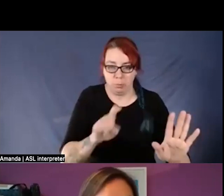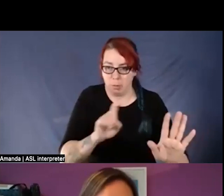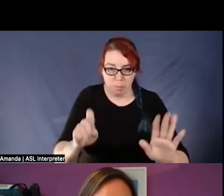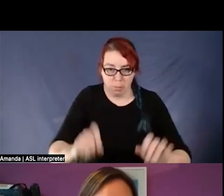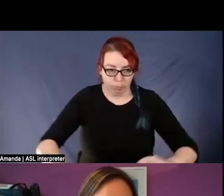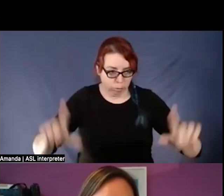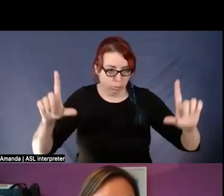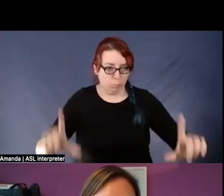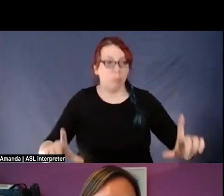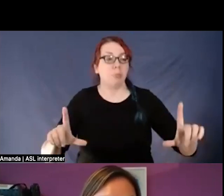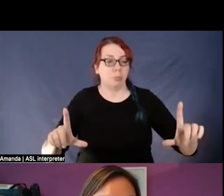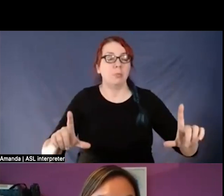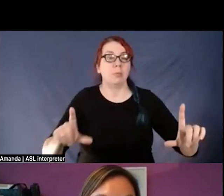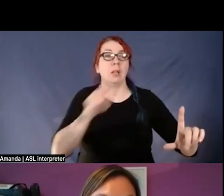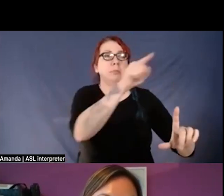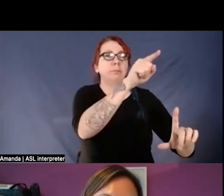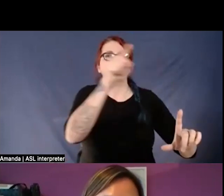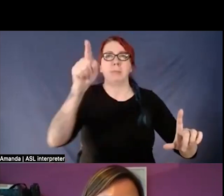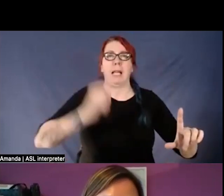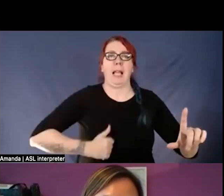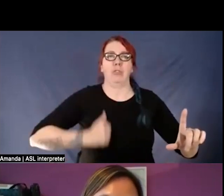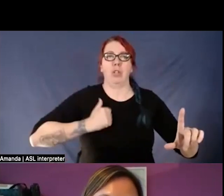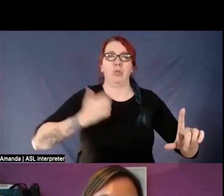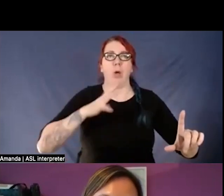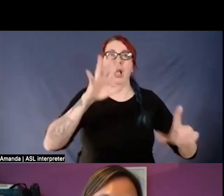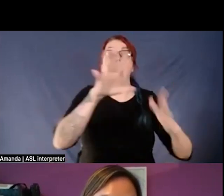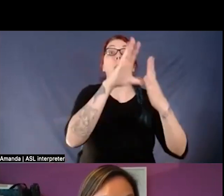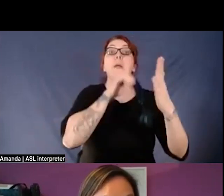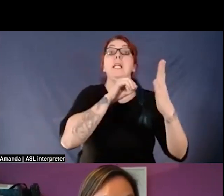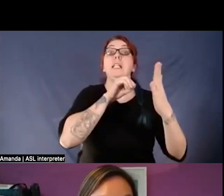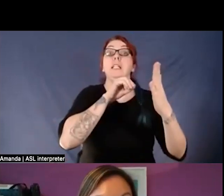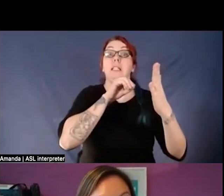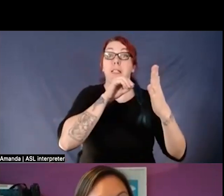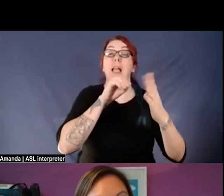it to someone who needs to access the same file that you're working on. So in my case,